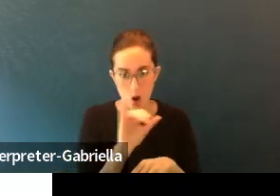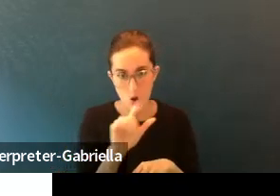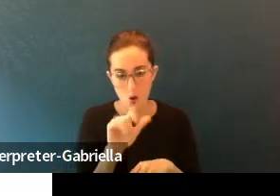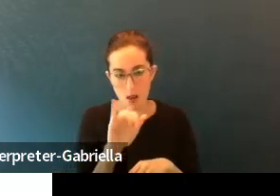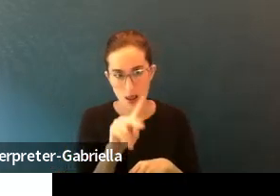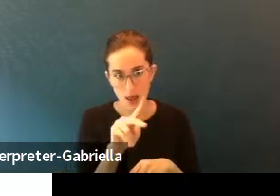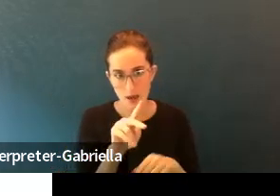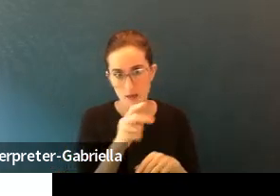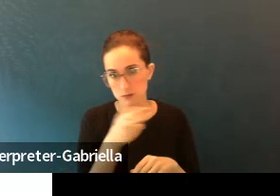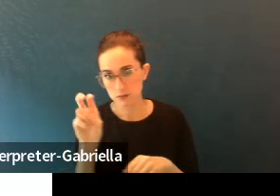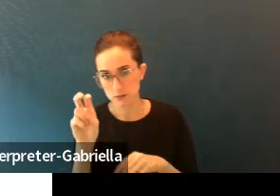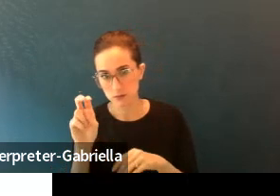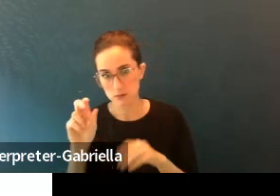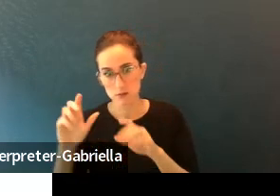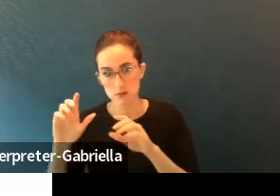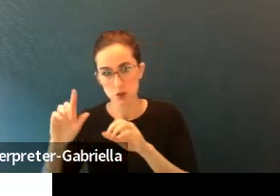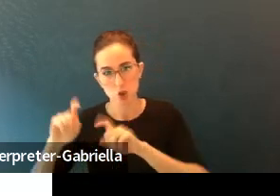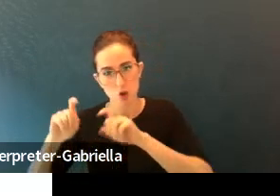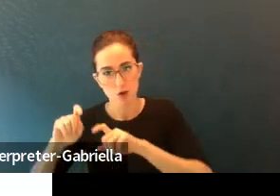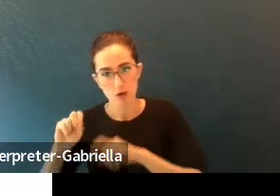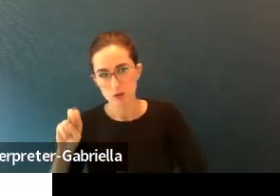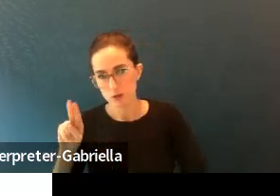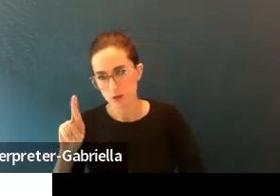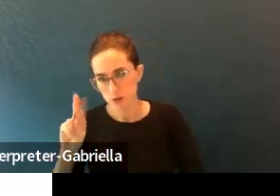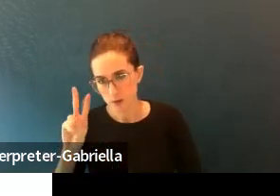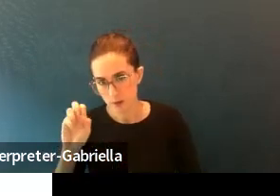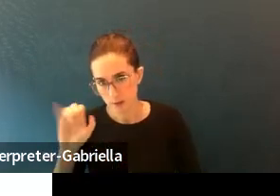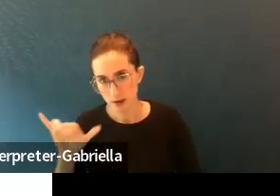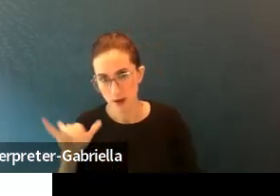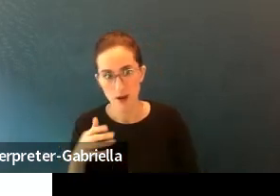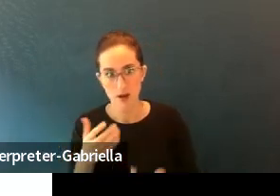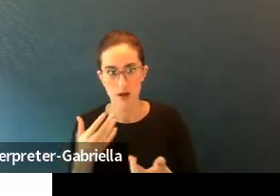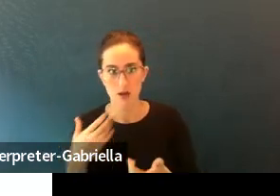that you would give us some feedback on how the experience plans for your data requests